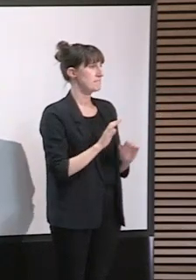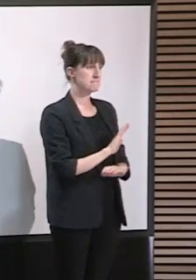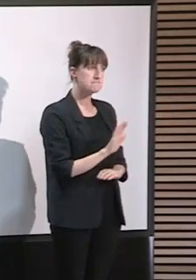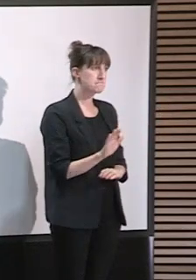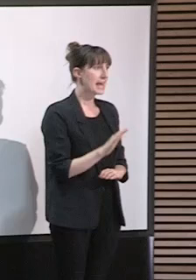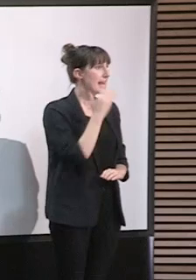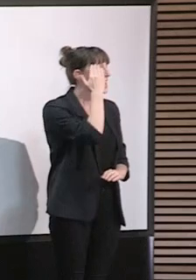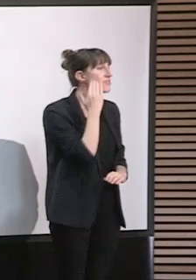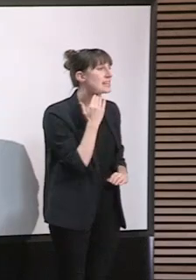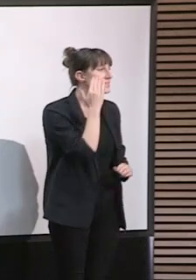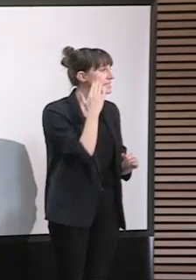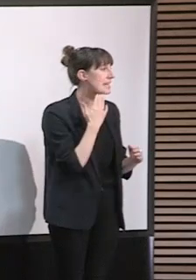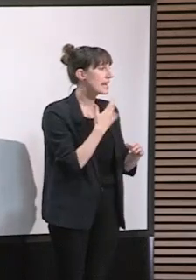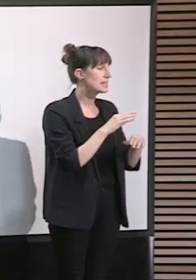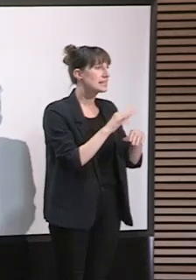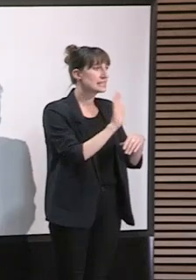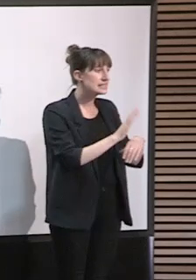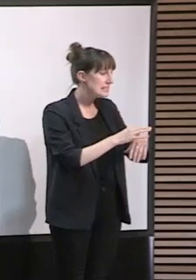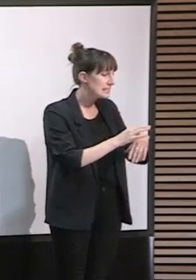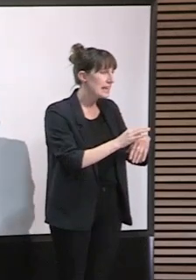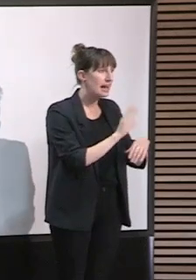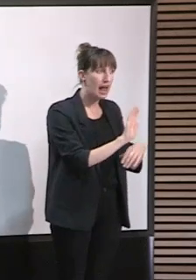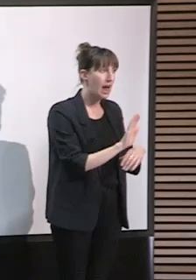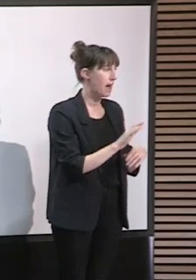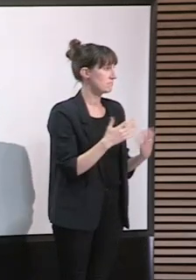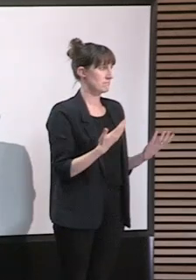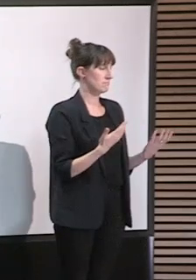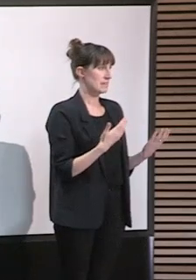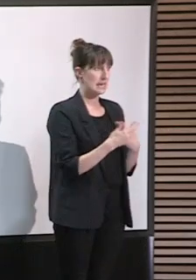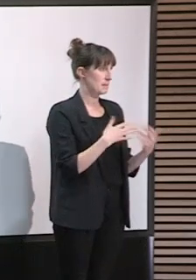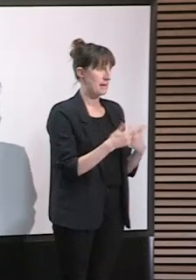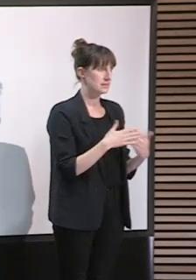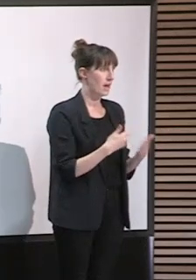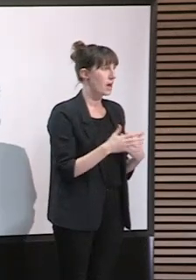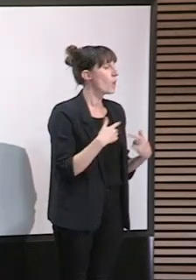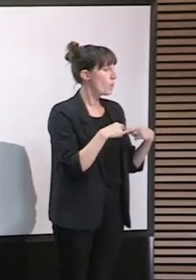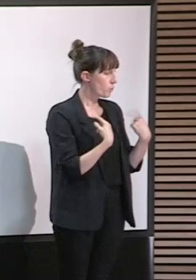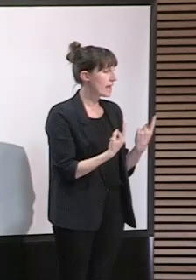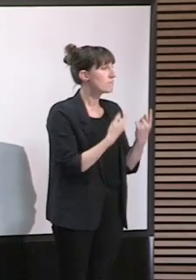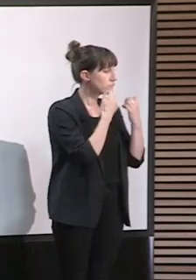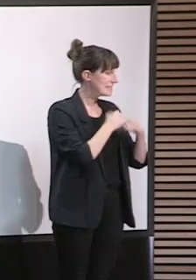that and say everybody is being treated the same regardless of their ethnicity.